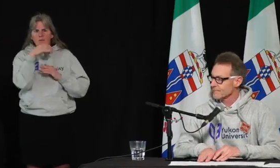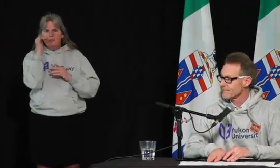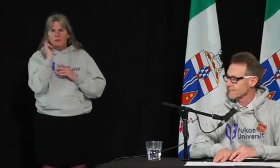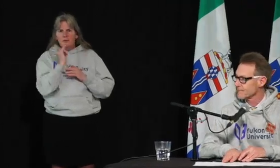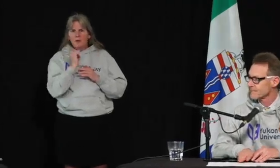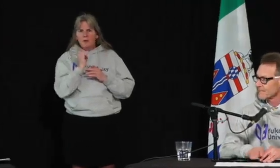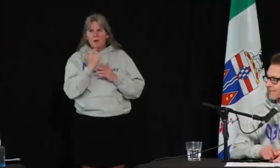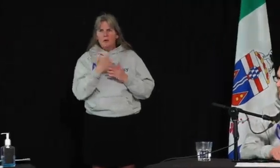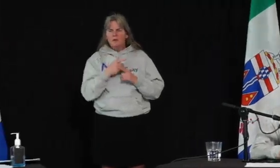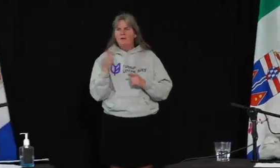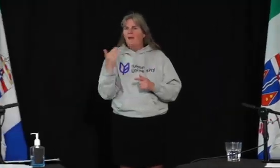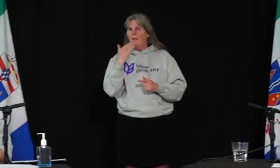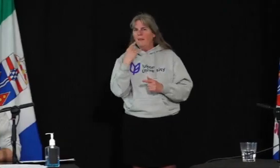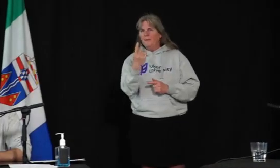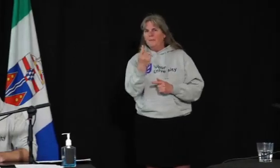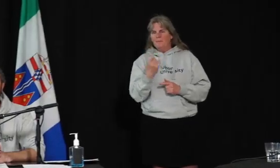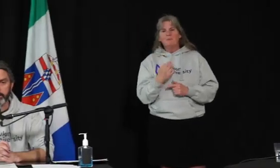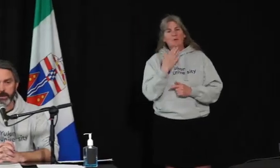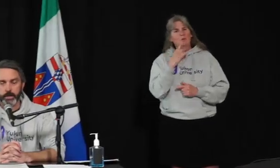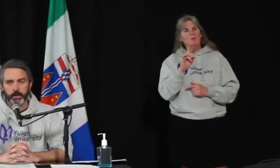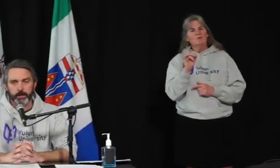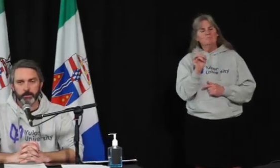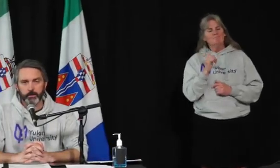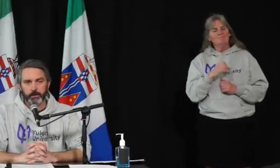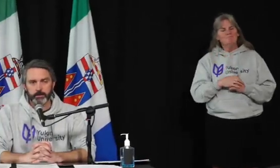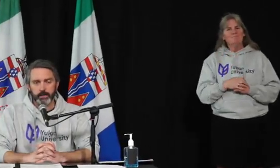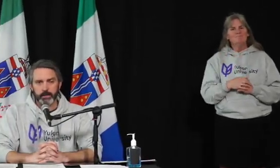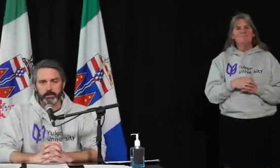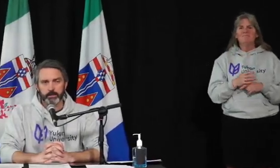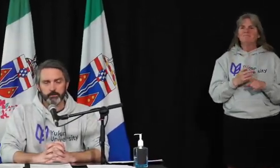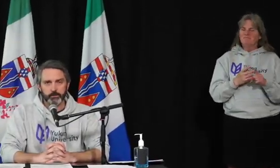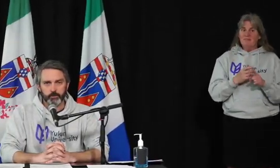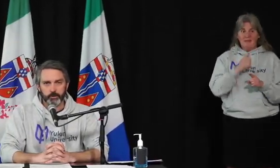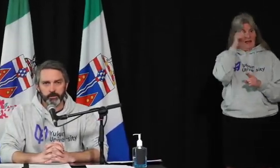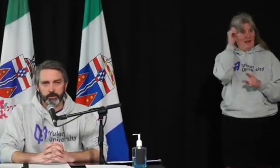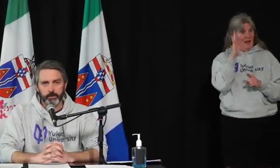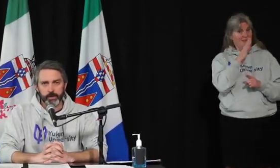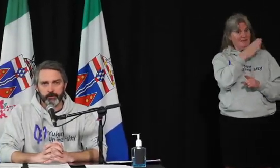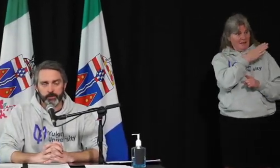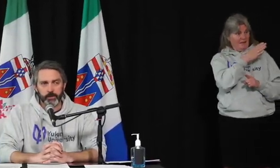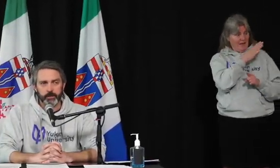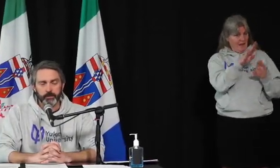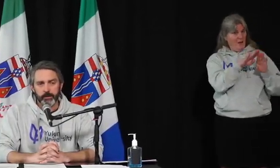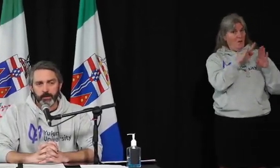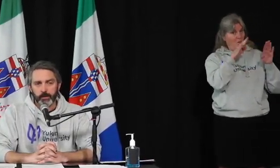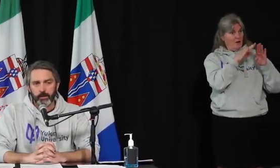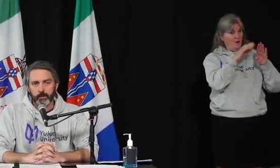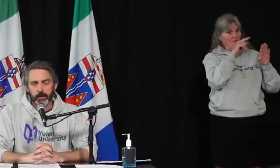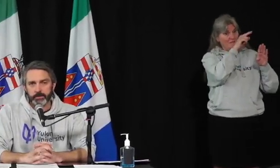territory? Thanks. Good question. As Alaska moves forward on their